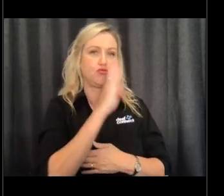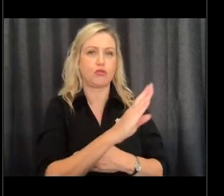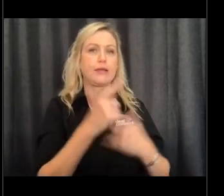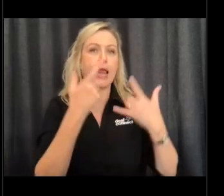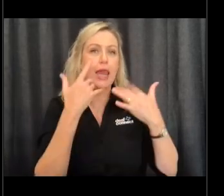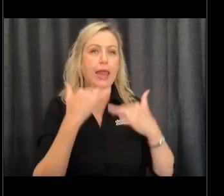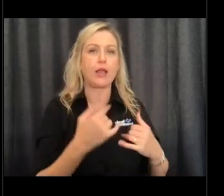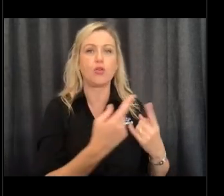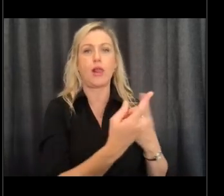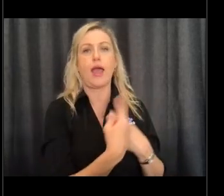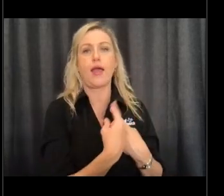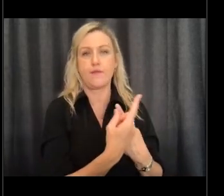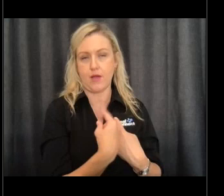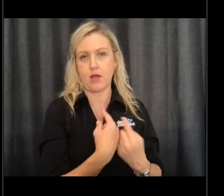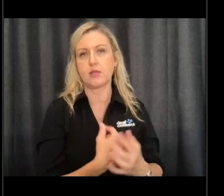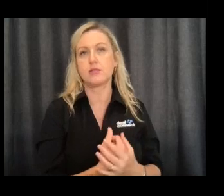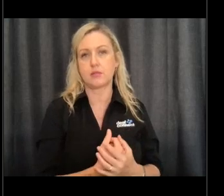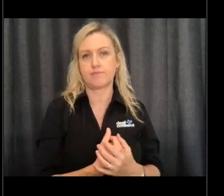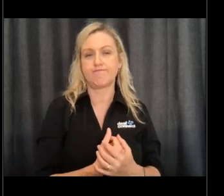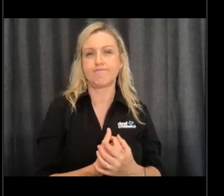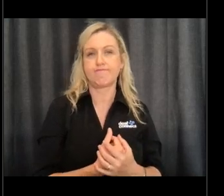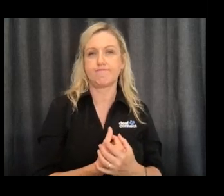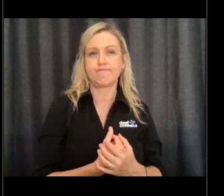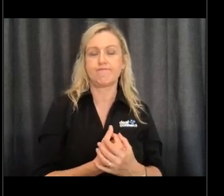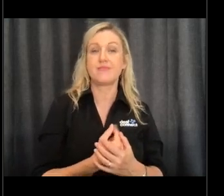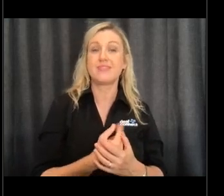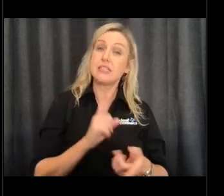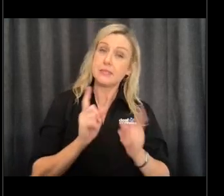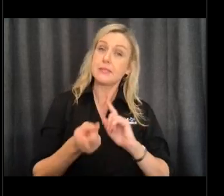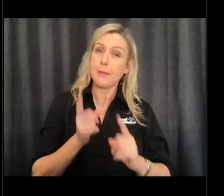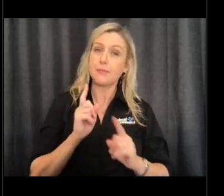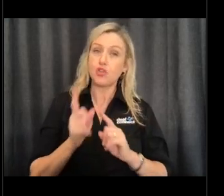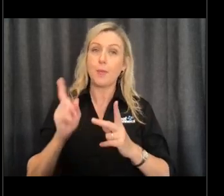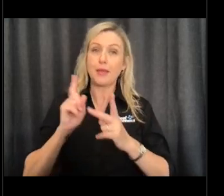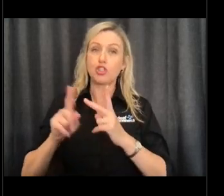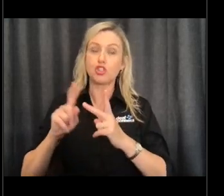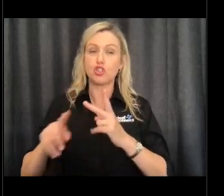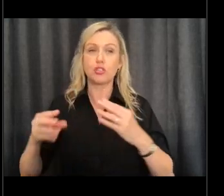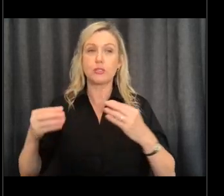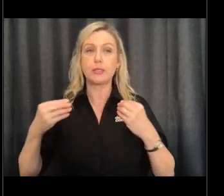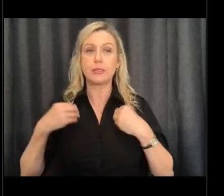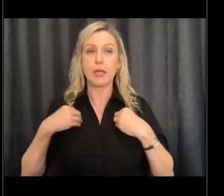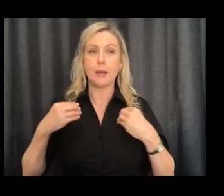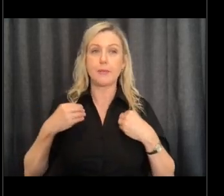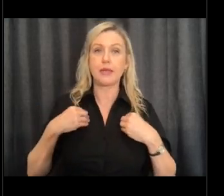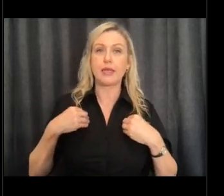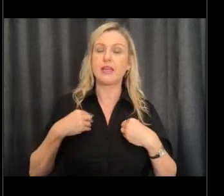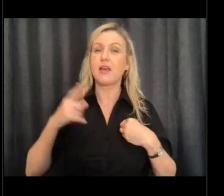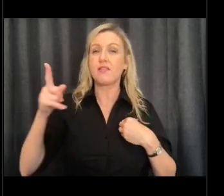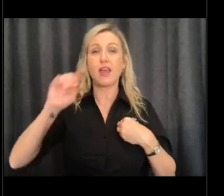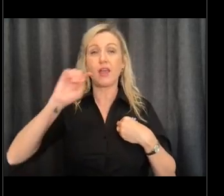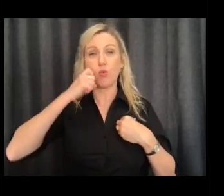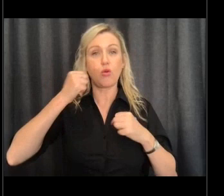if an insurer, which they do sometimes, starts a fraud investigation or is looking at it further like that